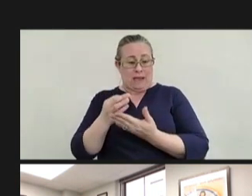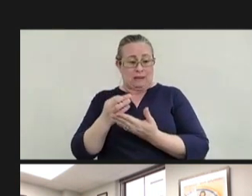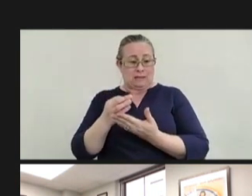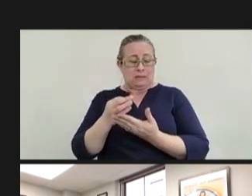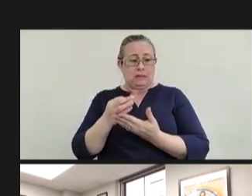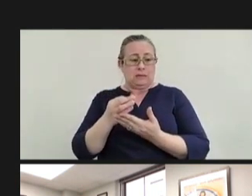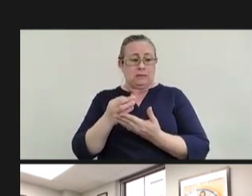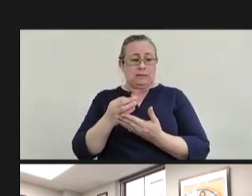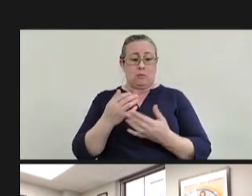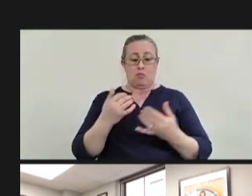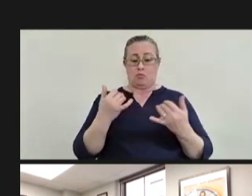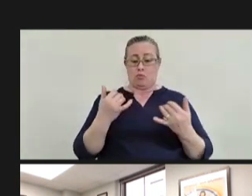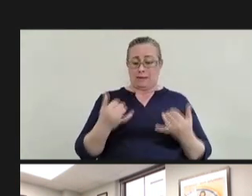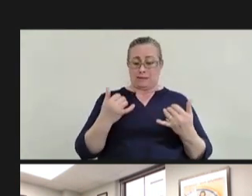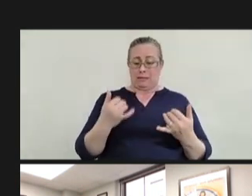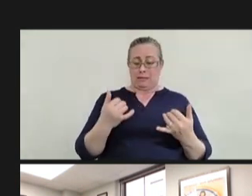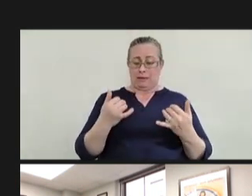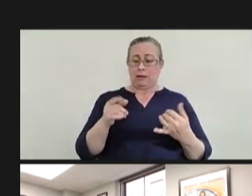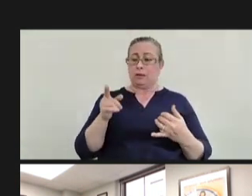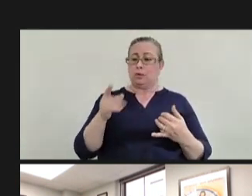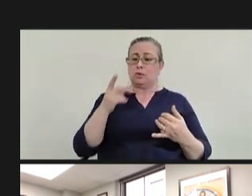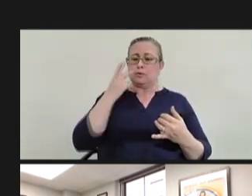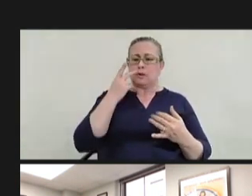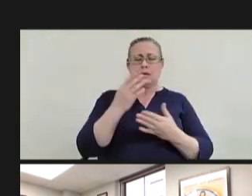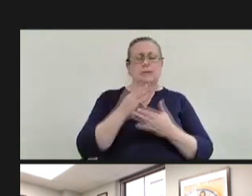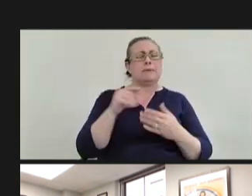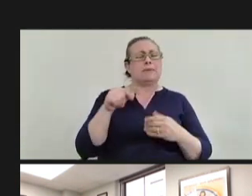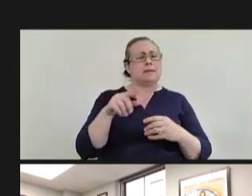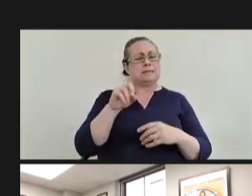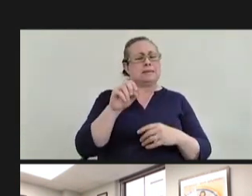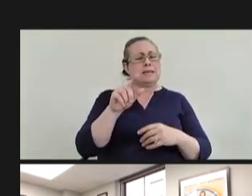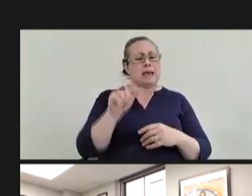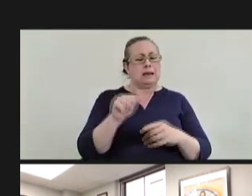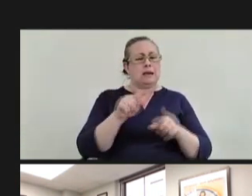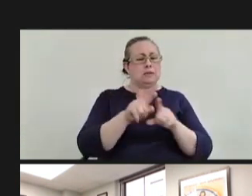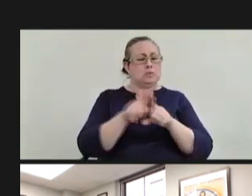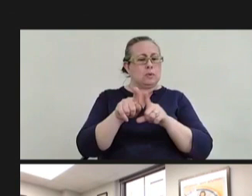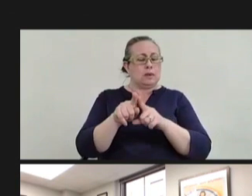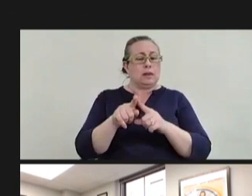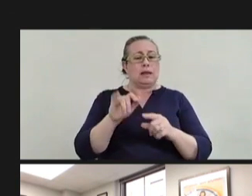present, I think you saw some of this data as well about provider recommendation being so important,